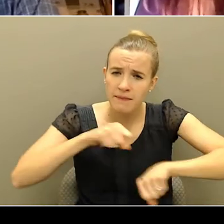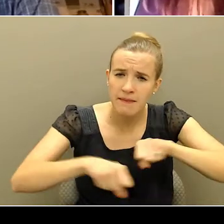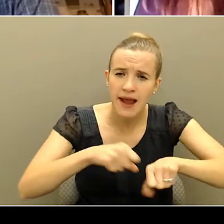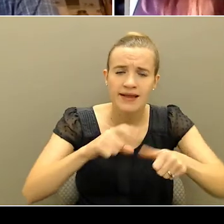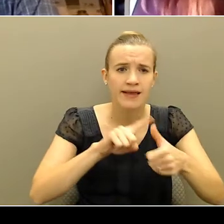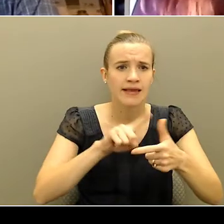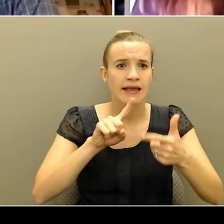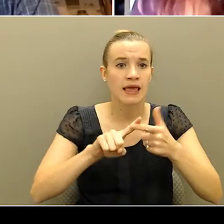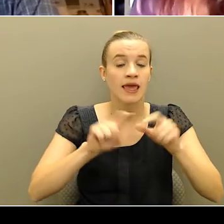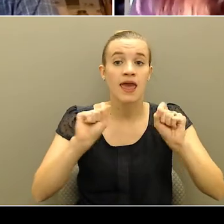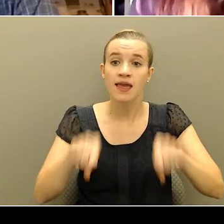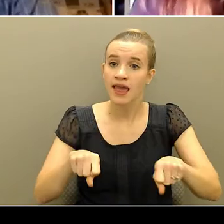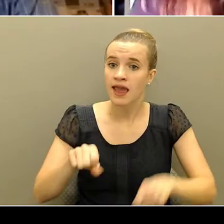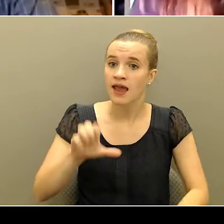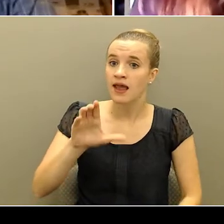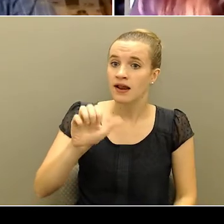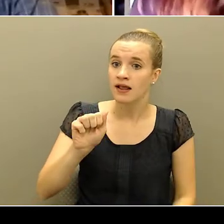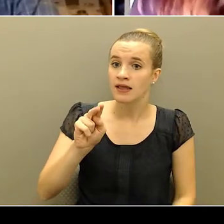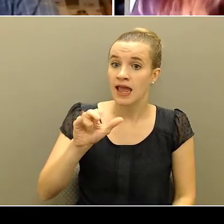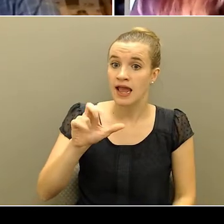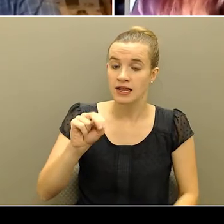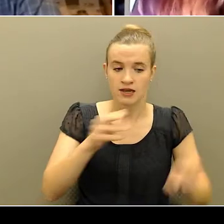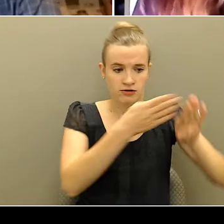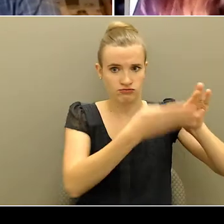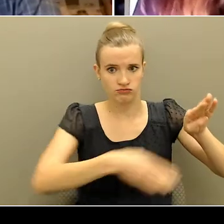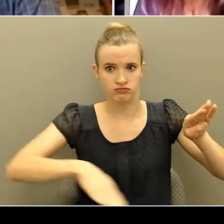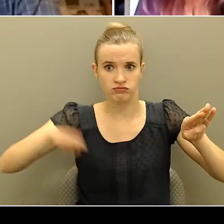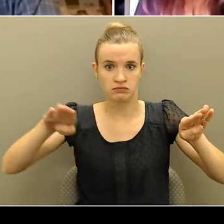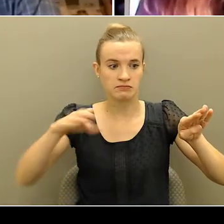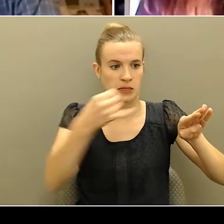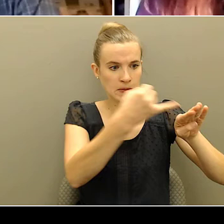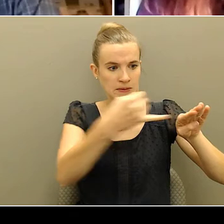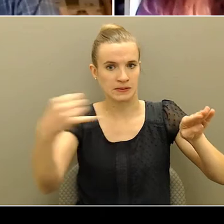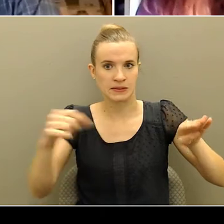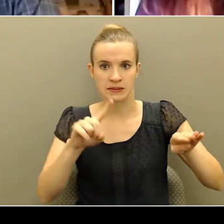you just to kind of test your boundaries that way as well. There's also good